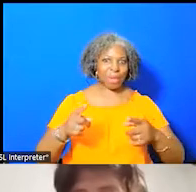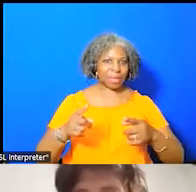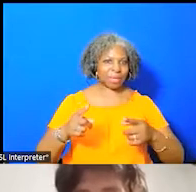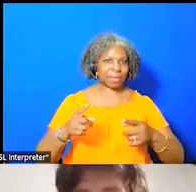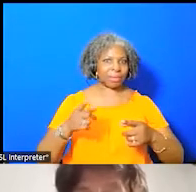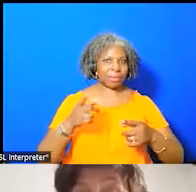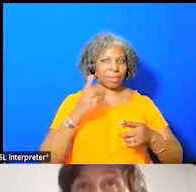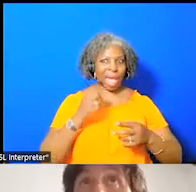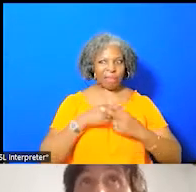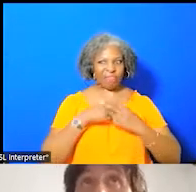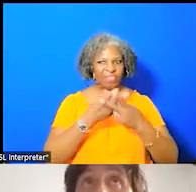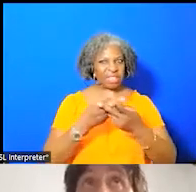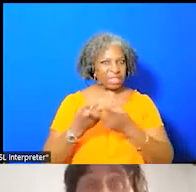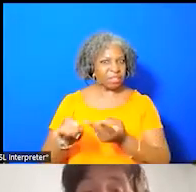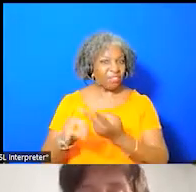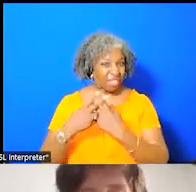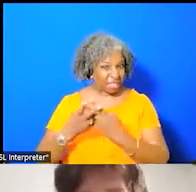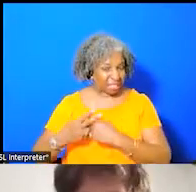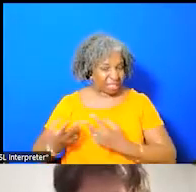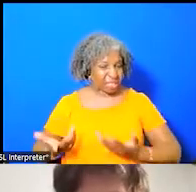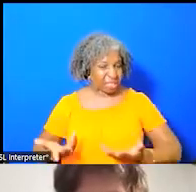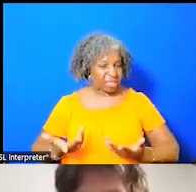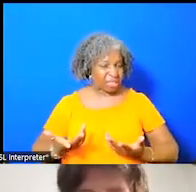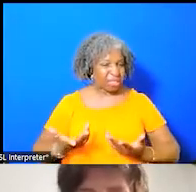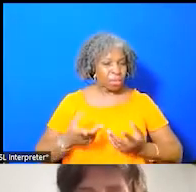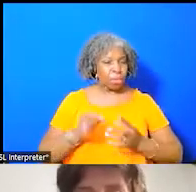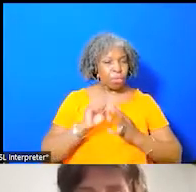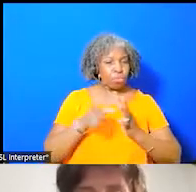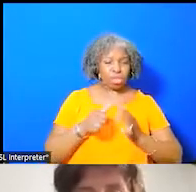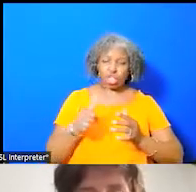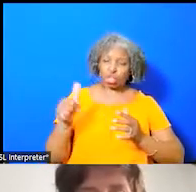And the project start, it was only supposed to be a three-month project at the start.